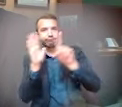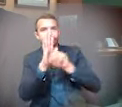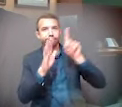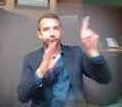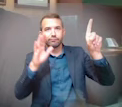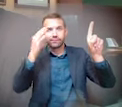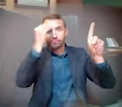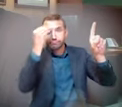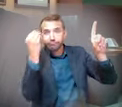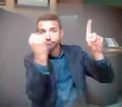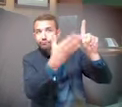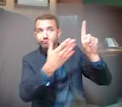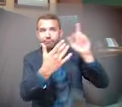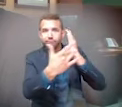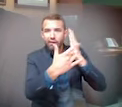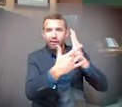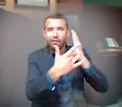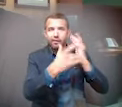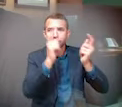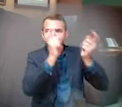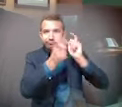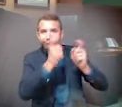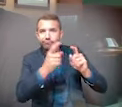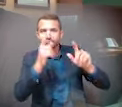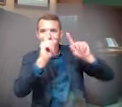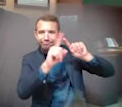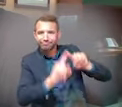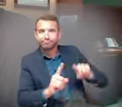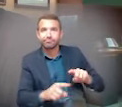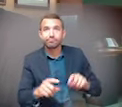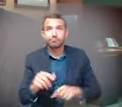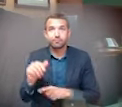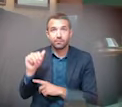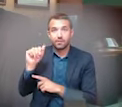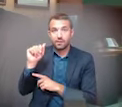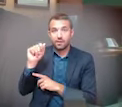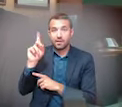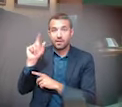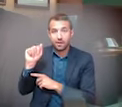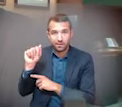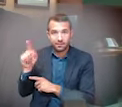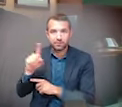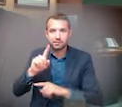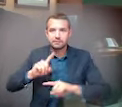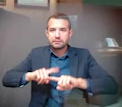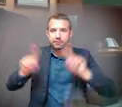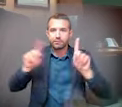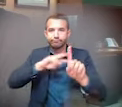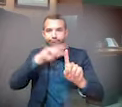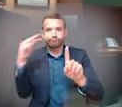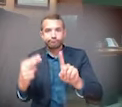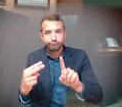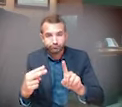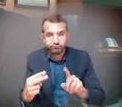So I think that the ADA, although it came in under a different perspective, people are really starting